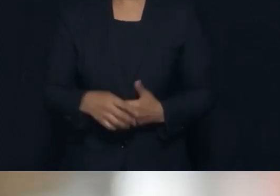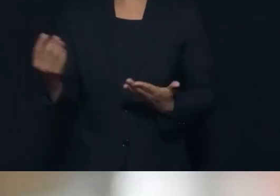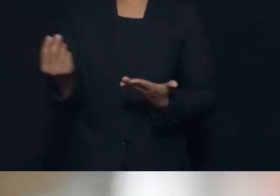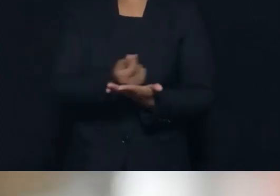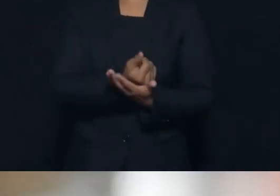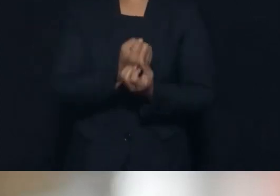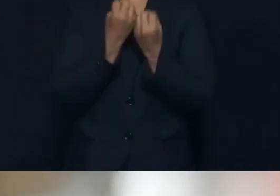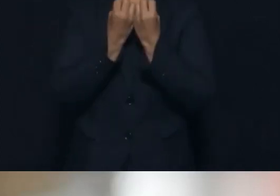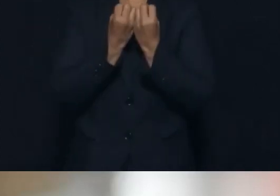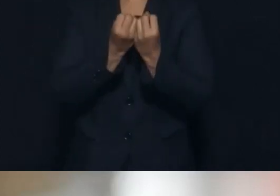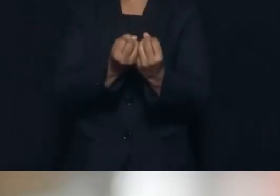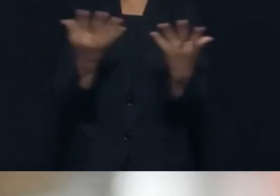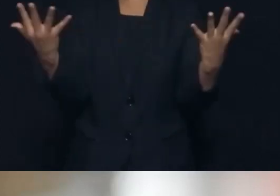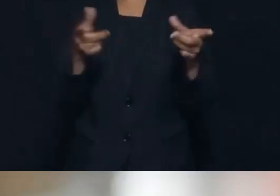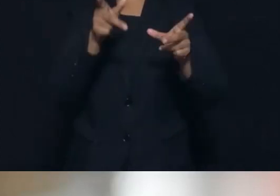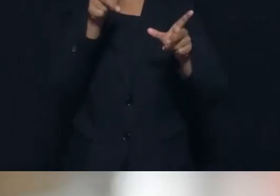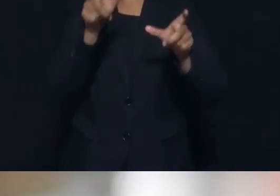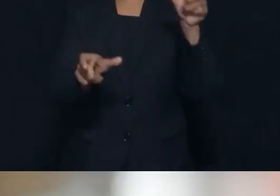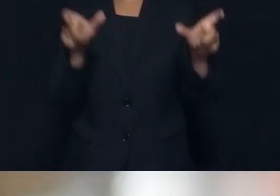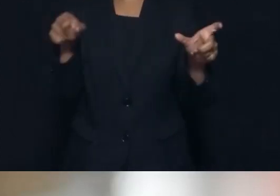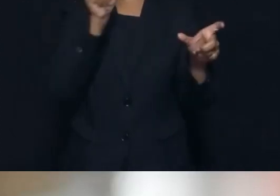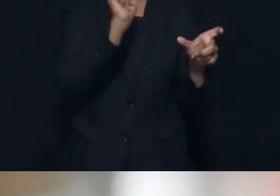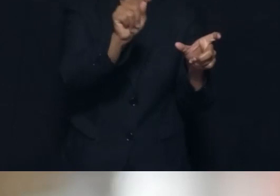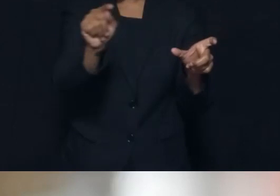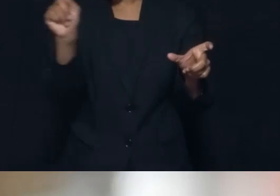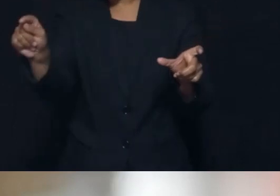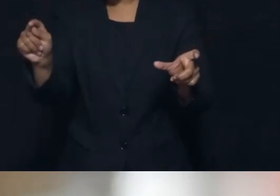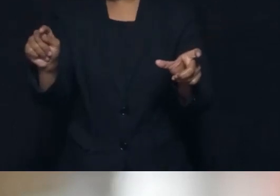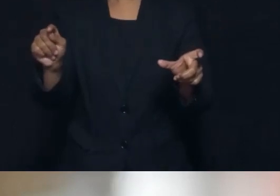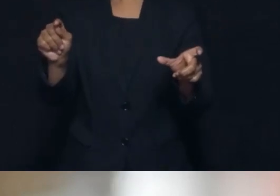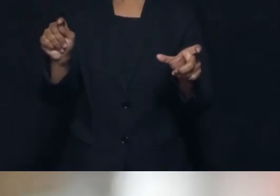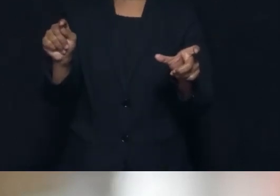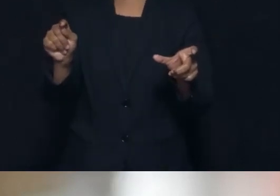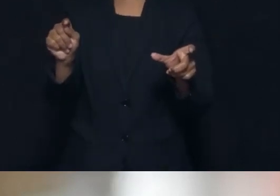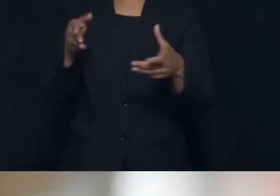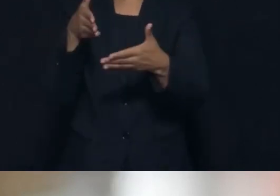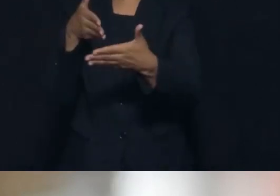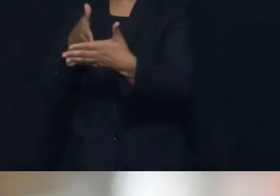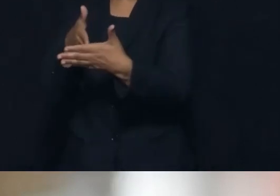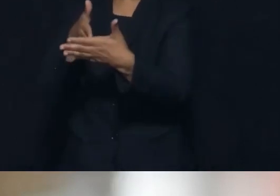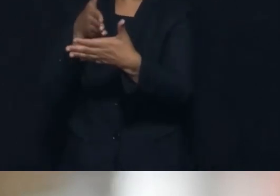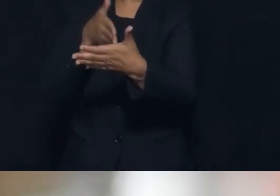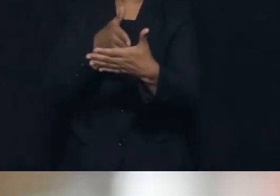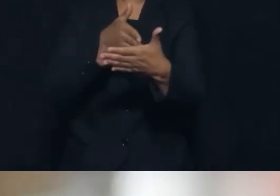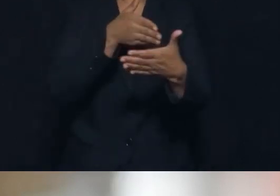European Commission and is one of the flagships of the study of the rights of persons with